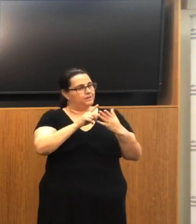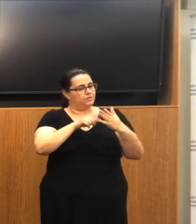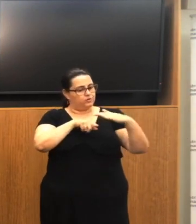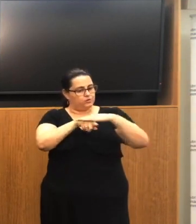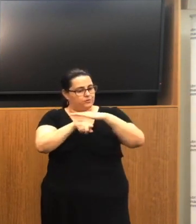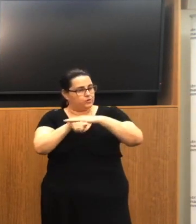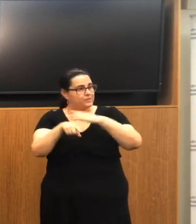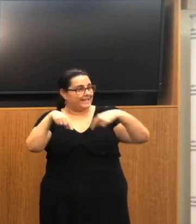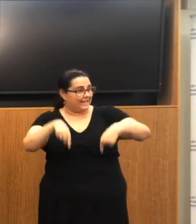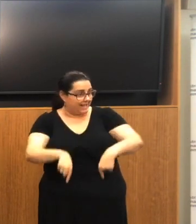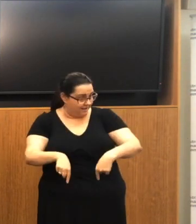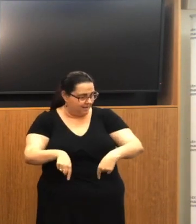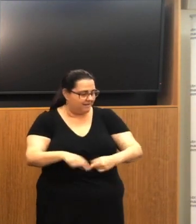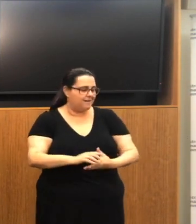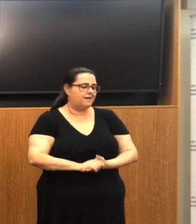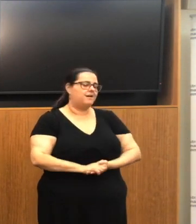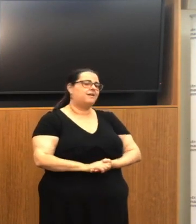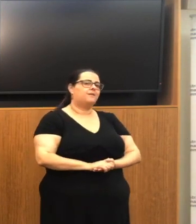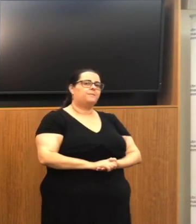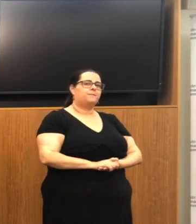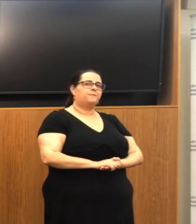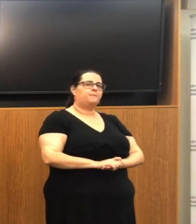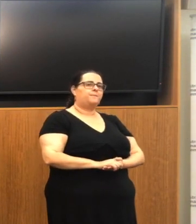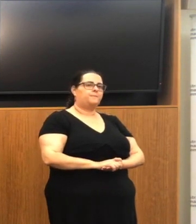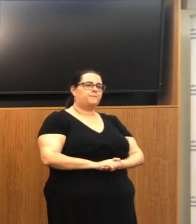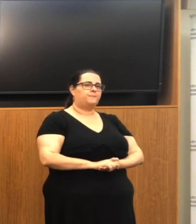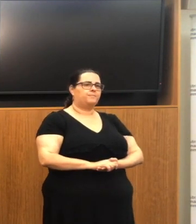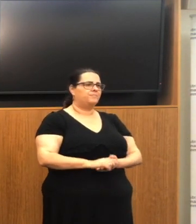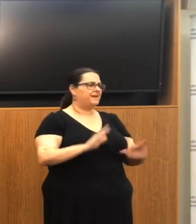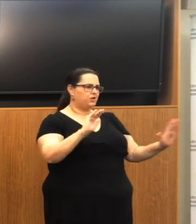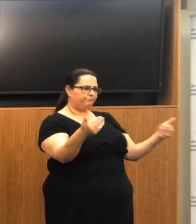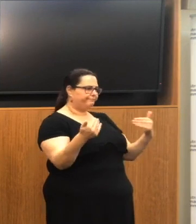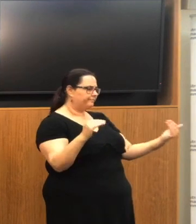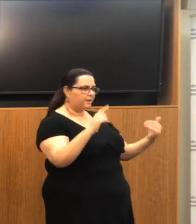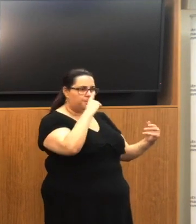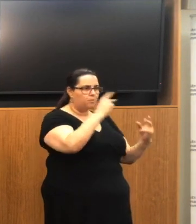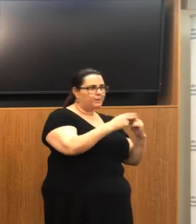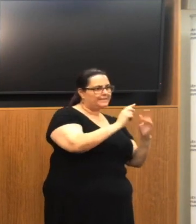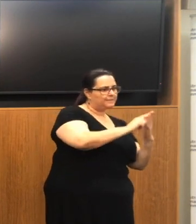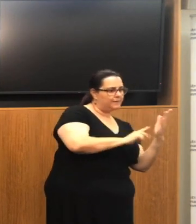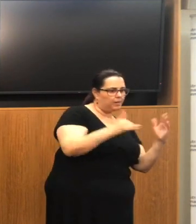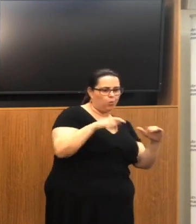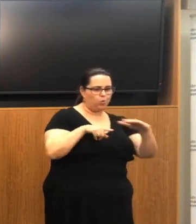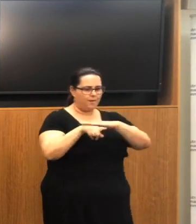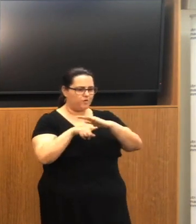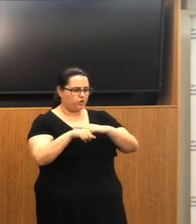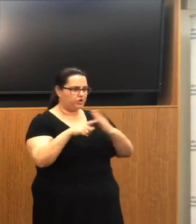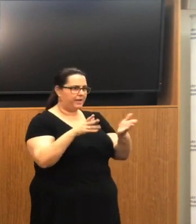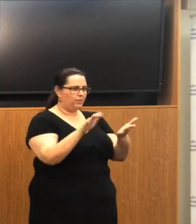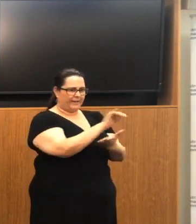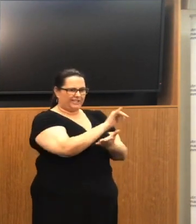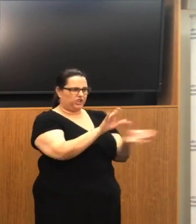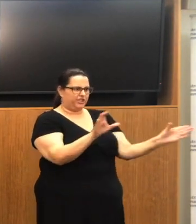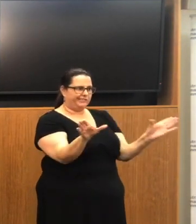verses funding that might not be going to refugee responsible organizations. Not to say that Unicef is not doing great work,